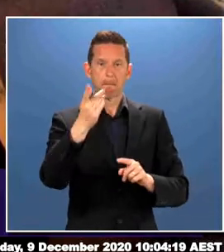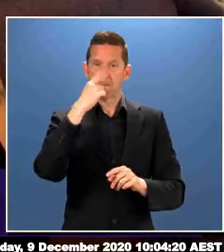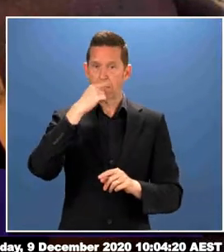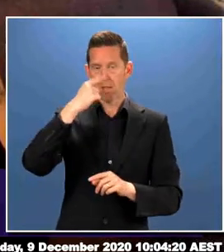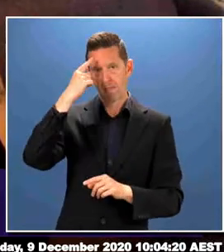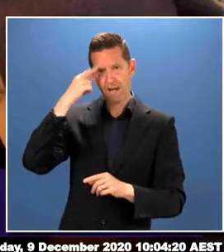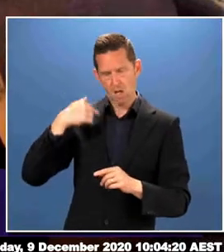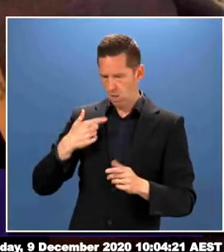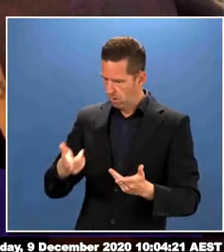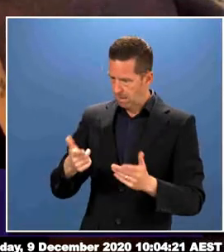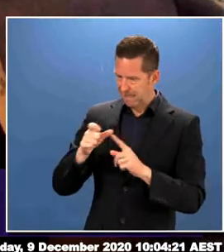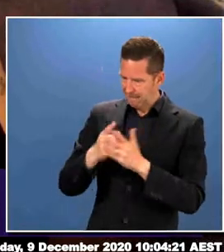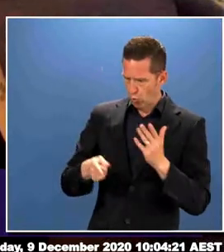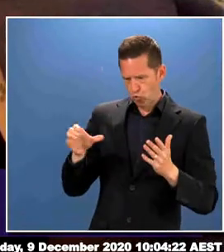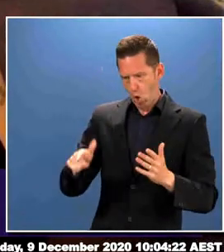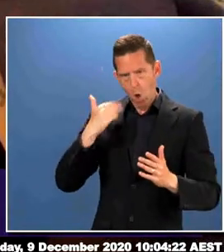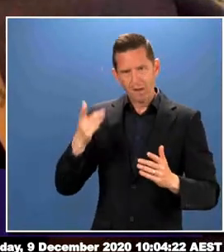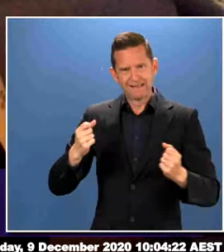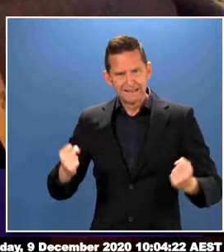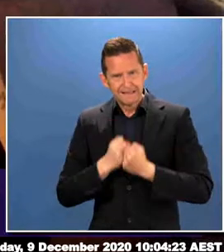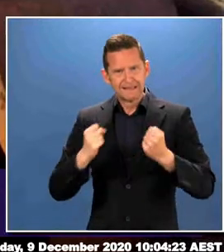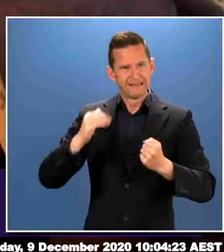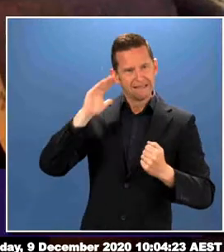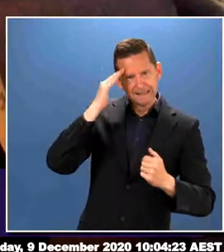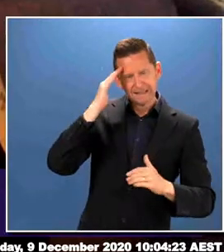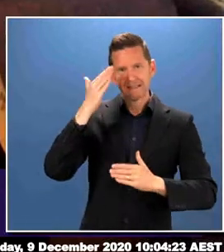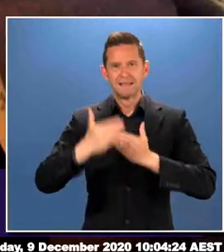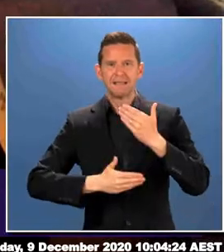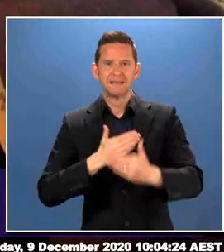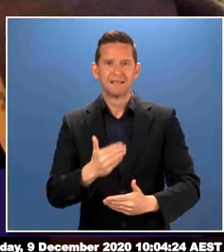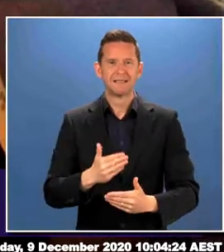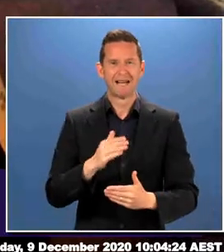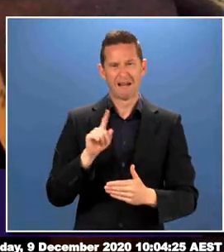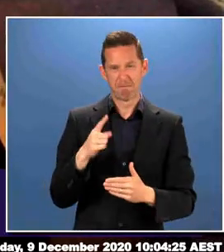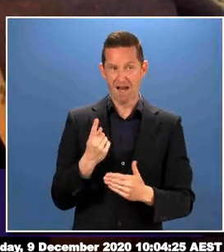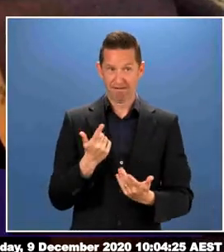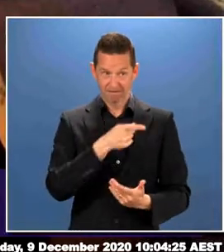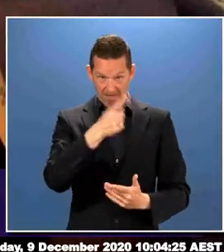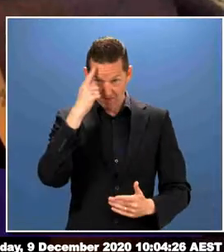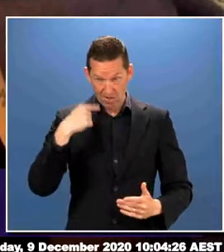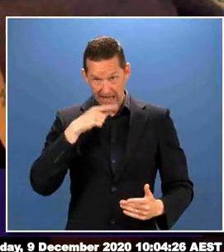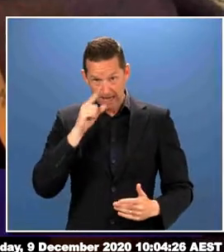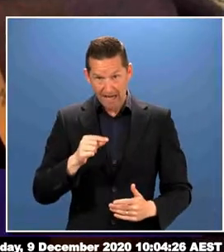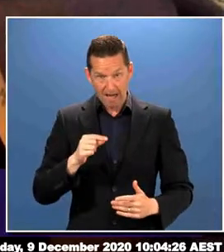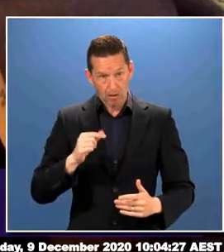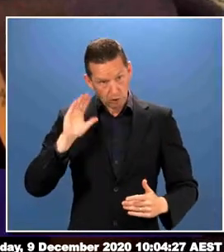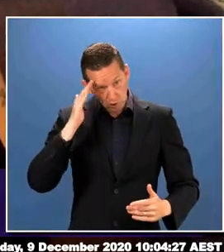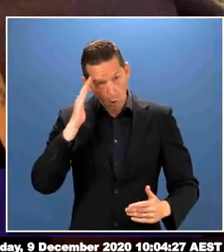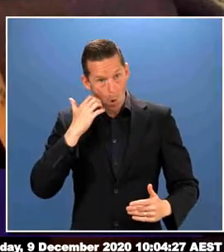That's a really frustrating undertone that exists. And not to say that we're not resilient but we shouldn't have to be,